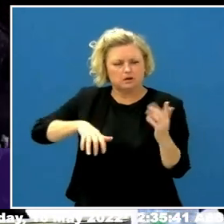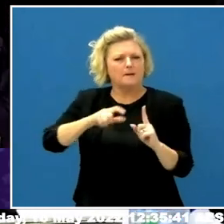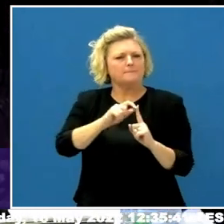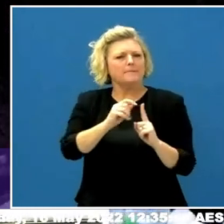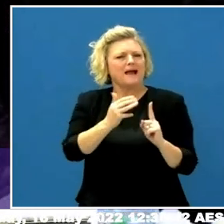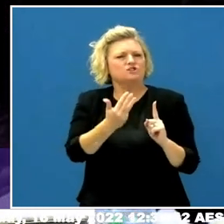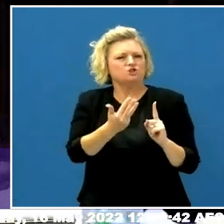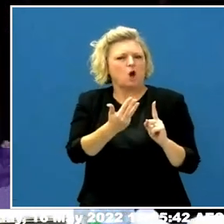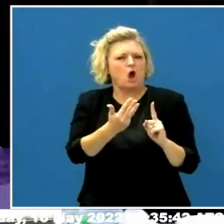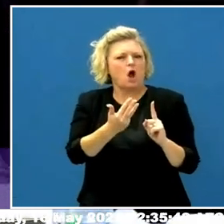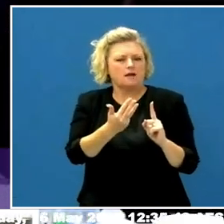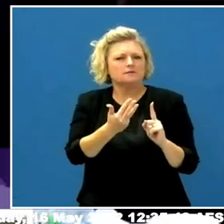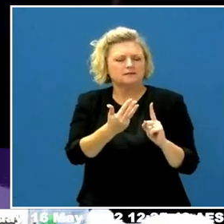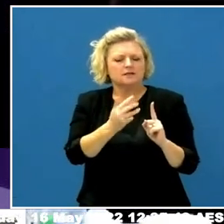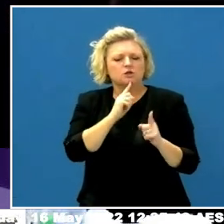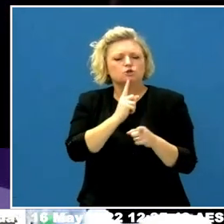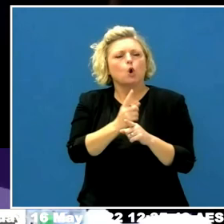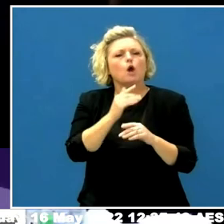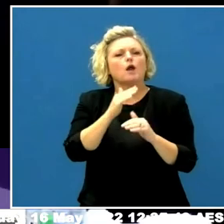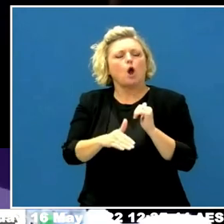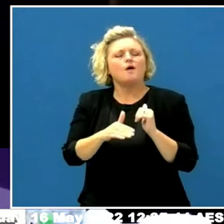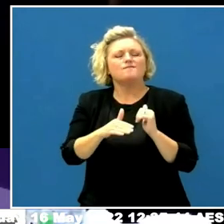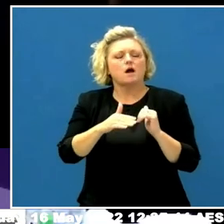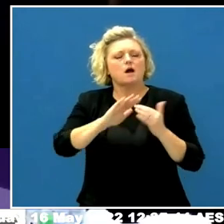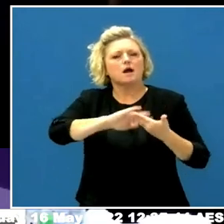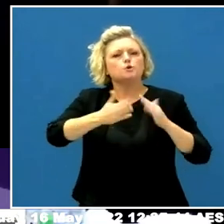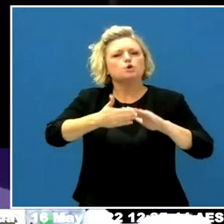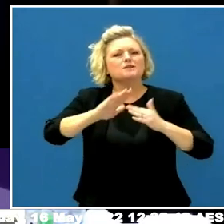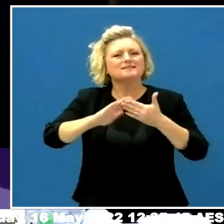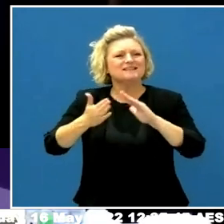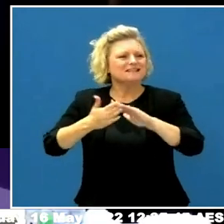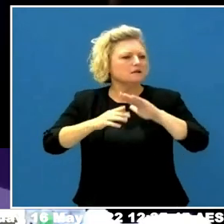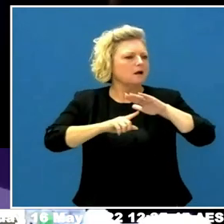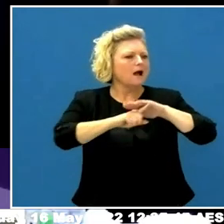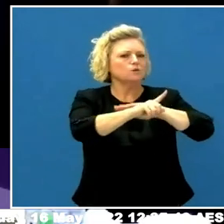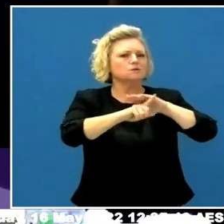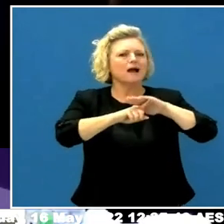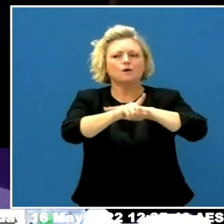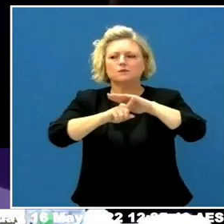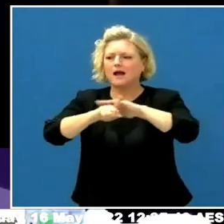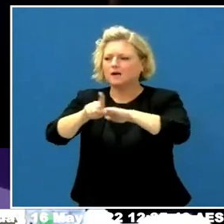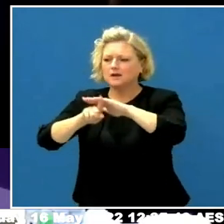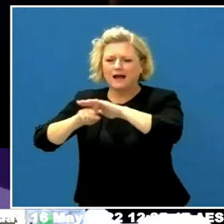social community participation and building capacity and independence.